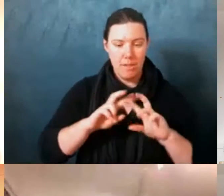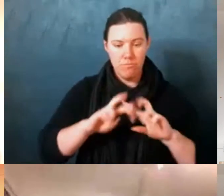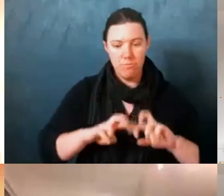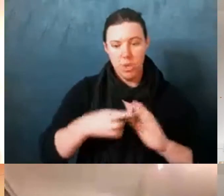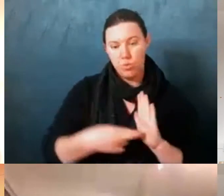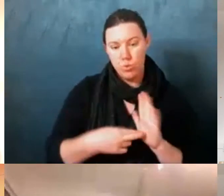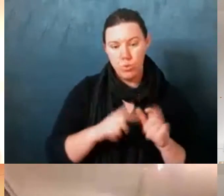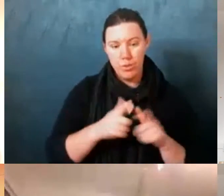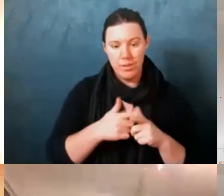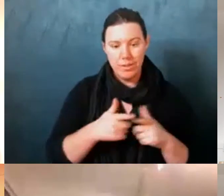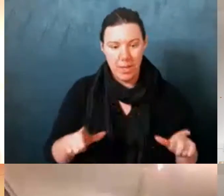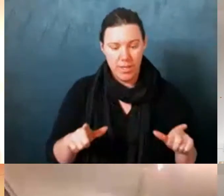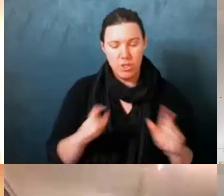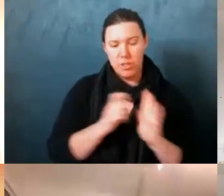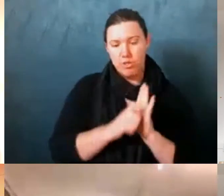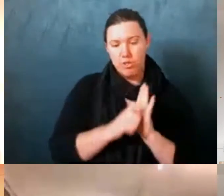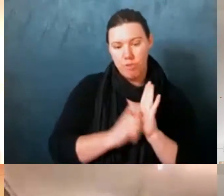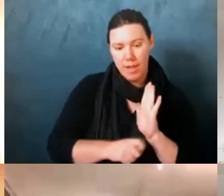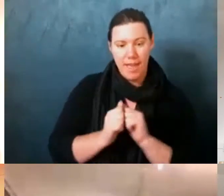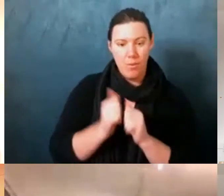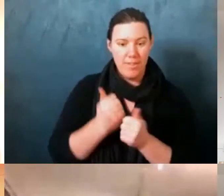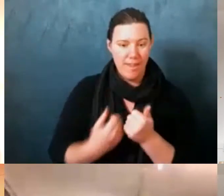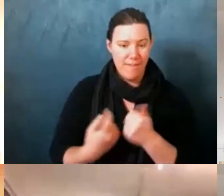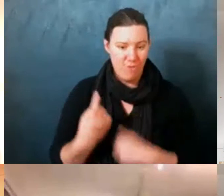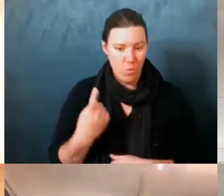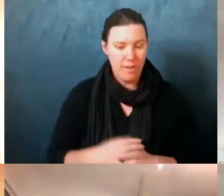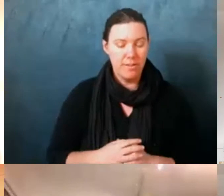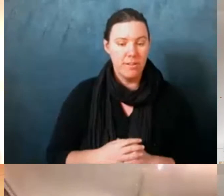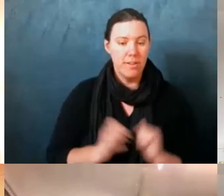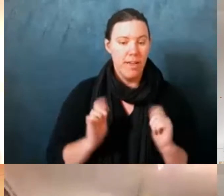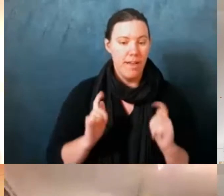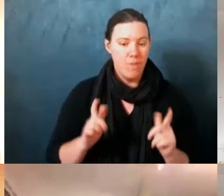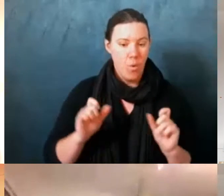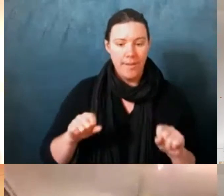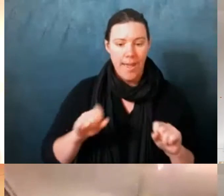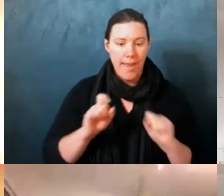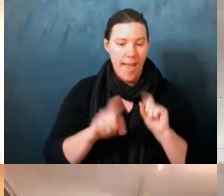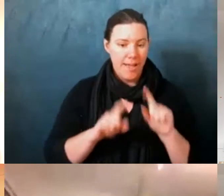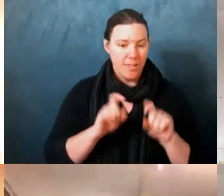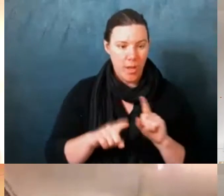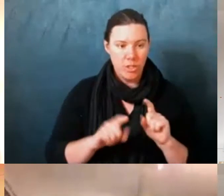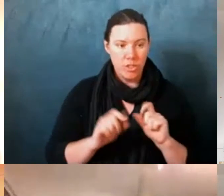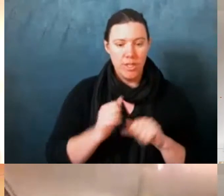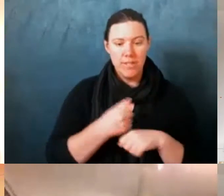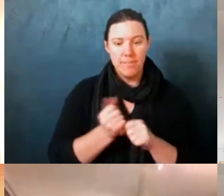draft rule language with everyone. Everyone will be able to ask questions, make suggestions,